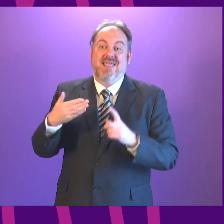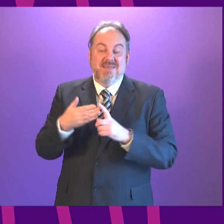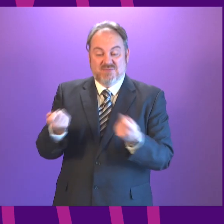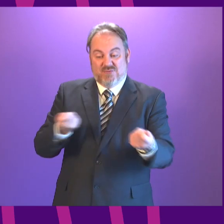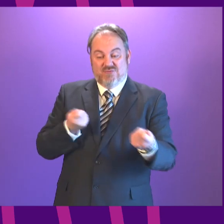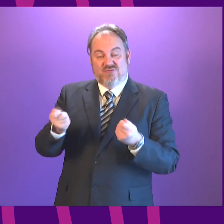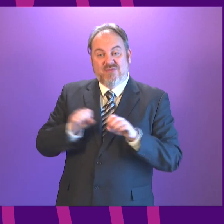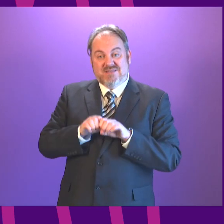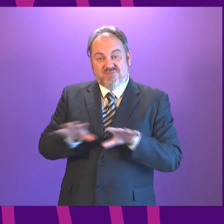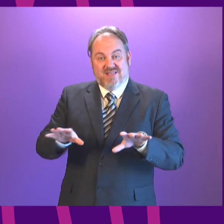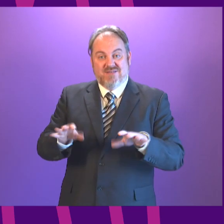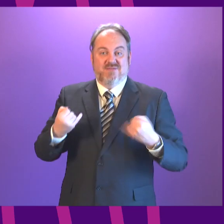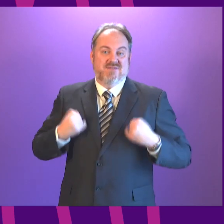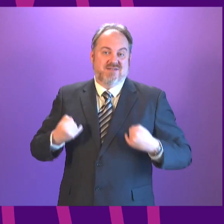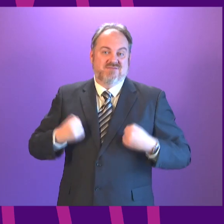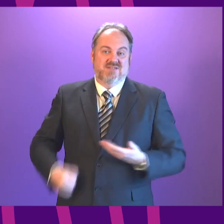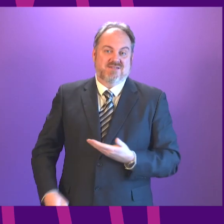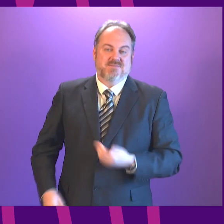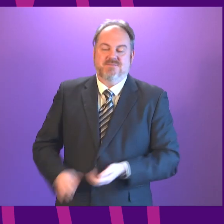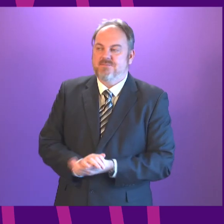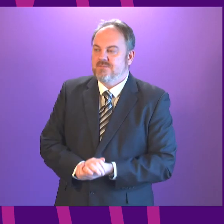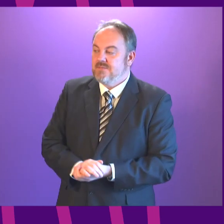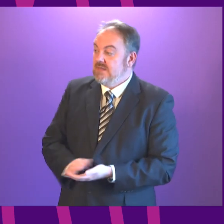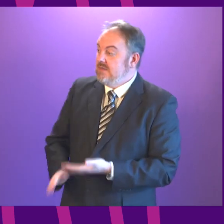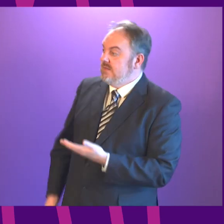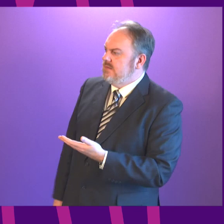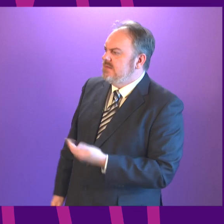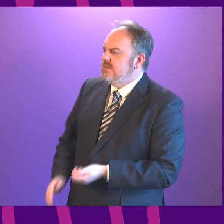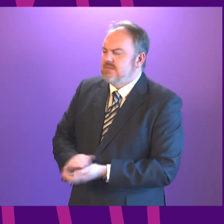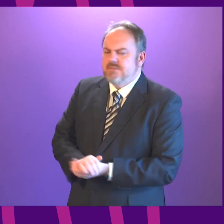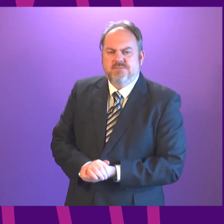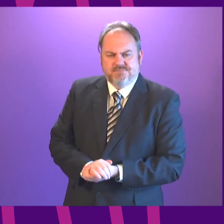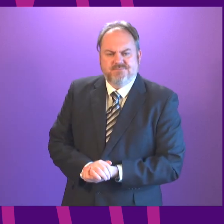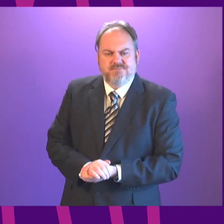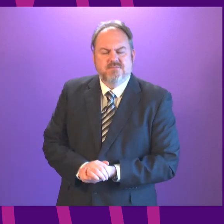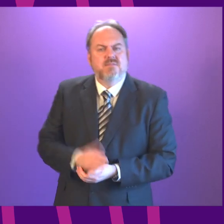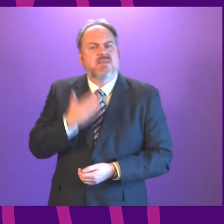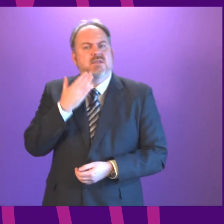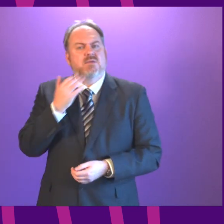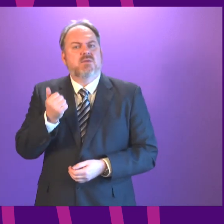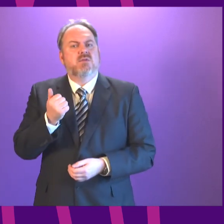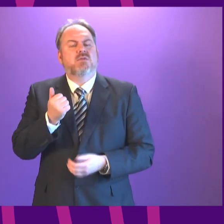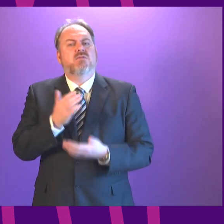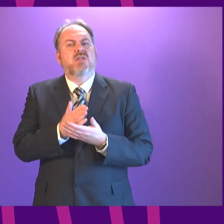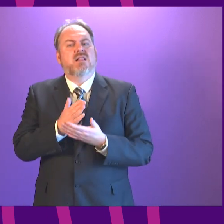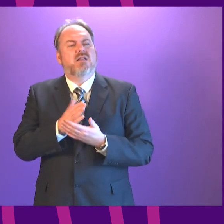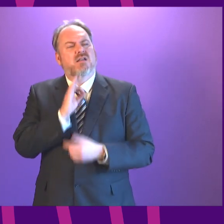Donald Cameron (Highlands and Islands) (Con): The First Minister might be aware of reports